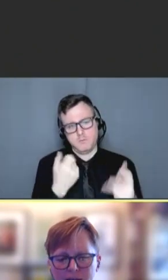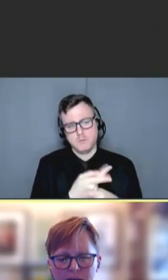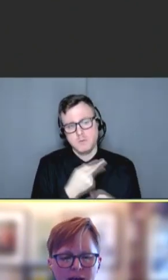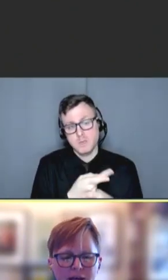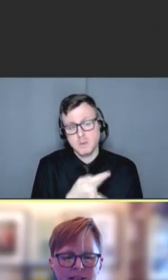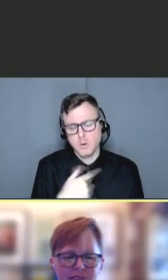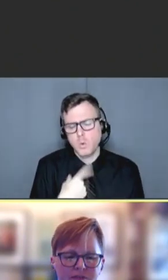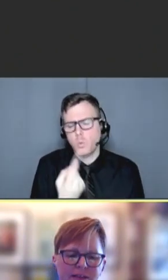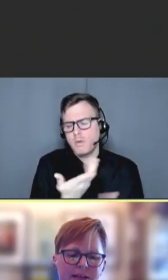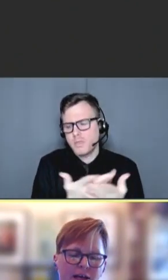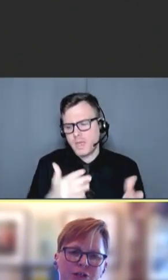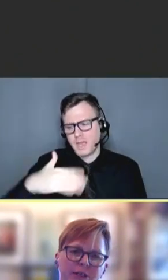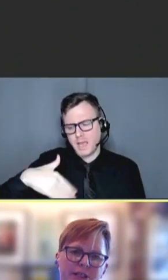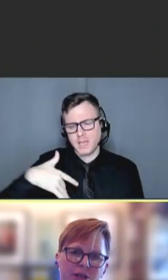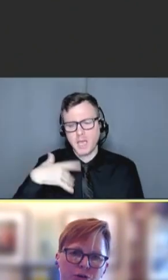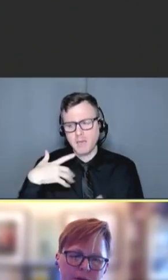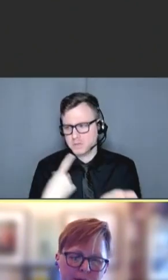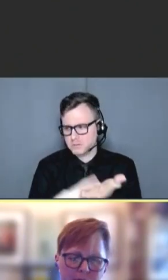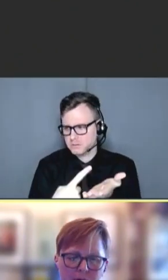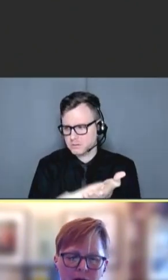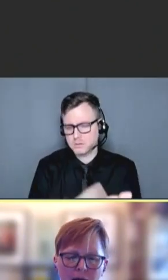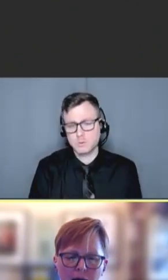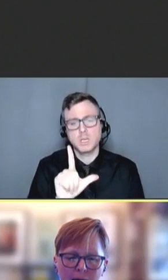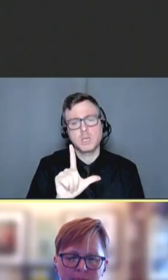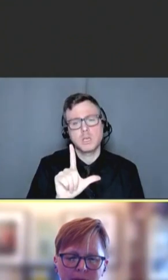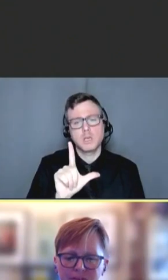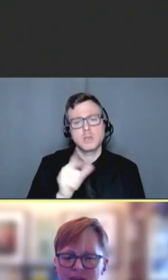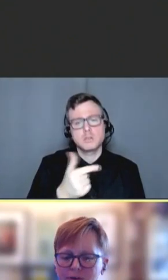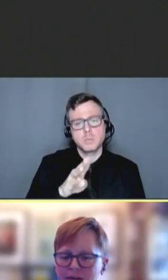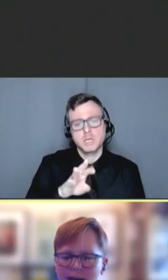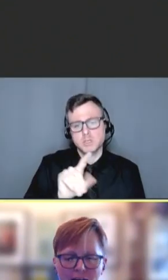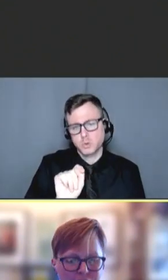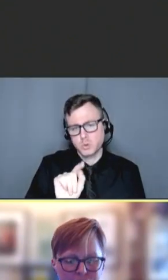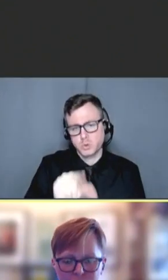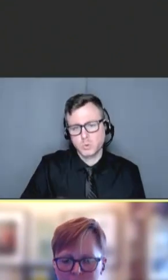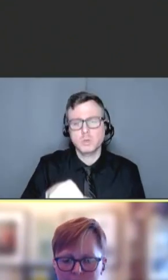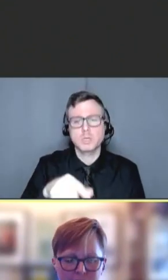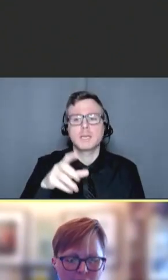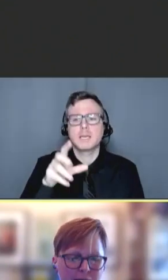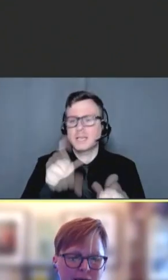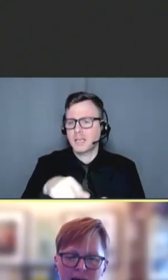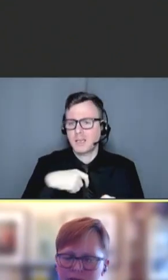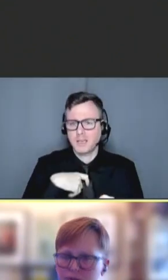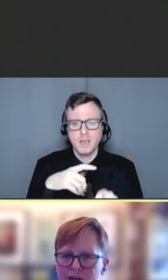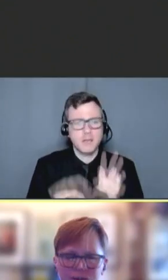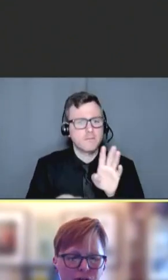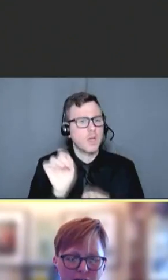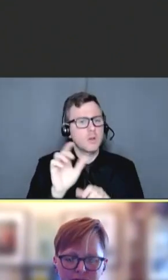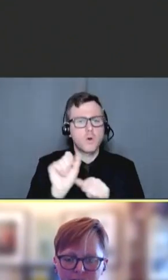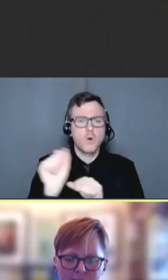touched on yet is the fact that LGBTQ people can be found in every socioeconomic, and every racial